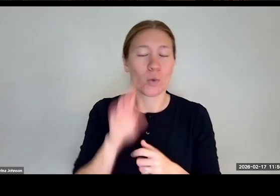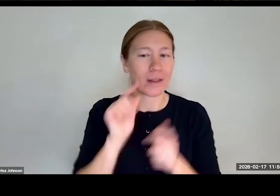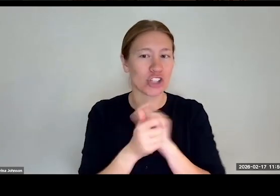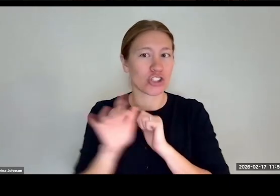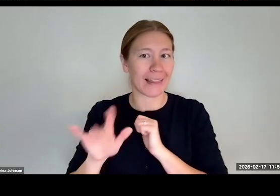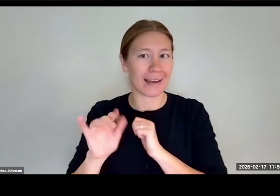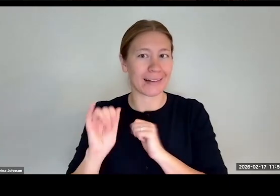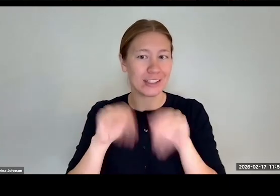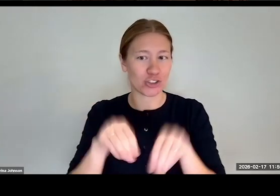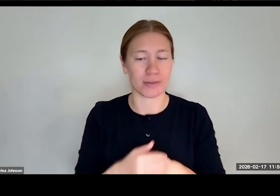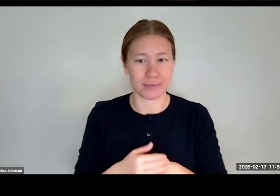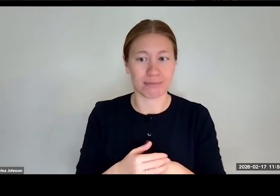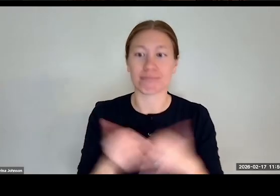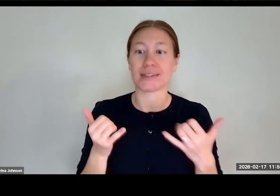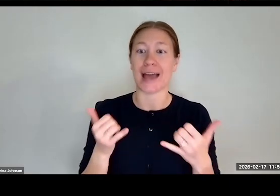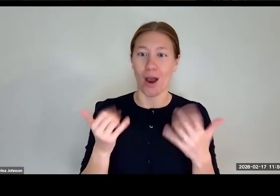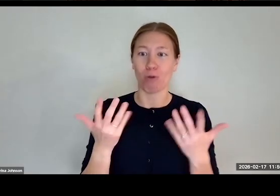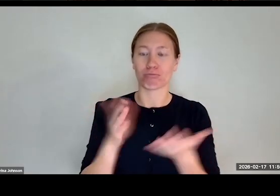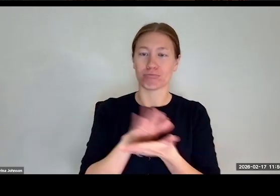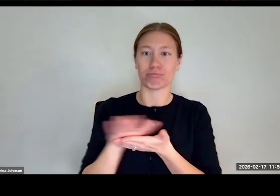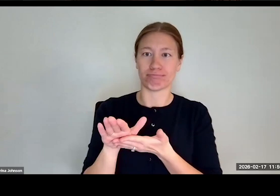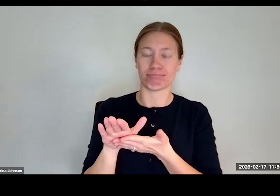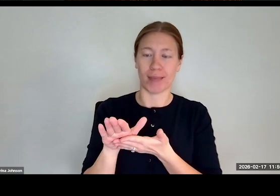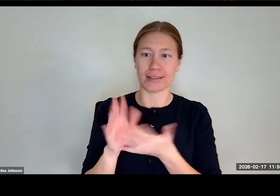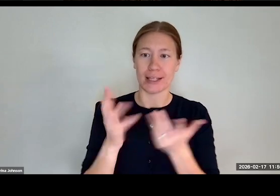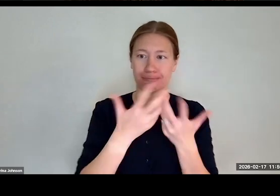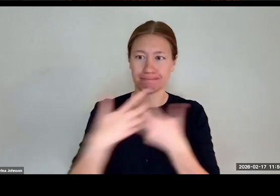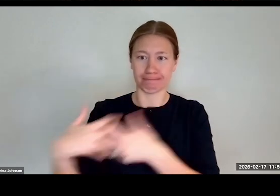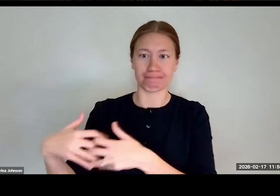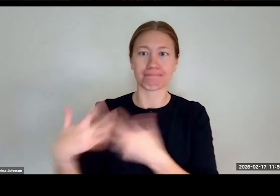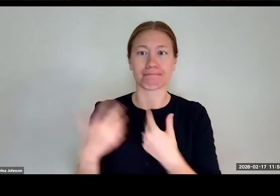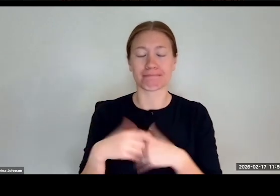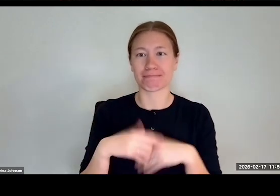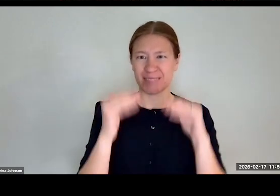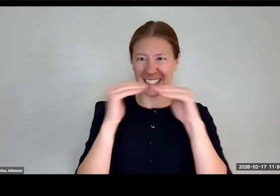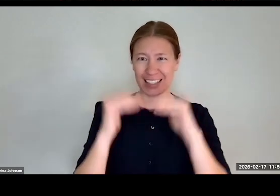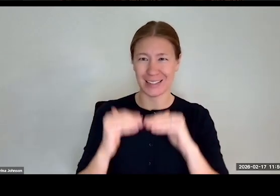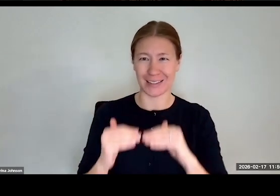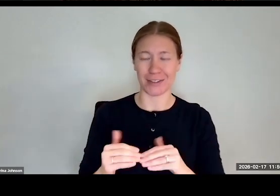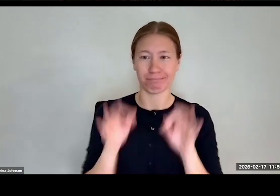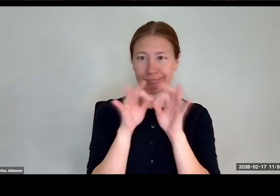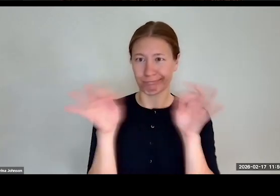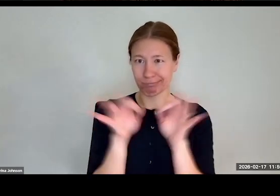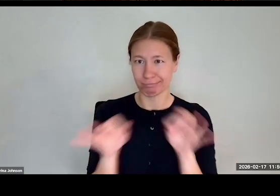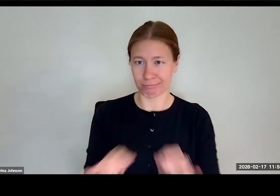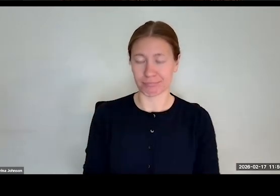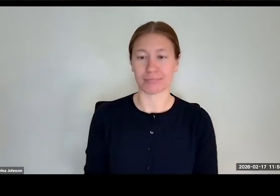and then it will split my cell nicely so that it corresponds well to the cell data after it. And then I'm going to have to make sure I don't have blank cells.